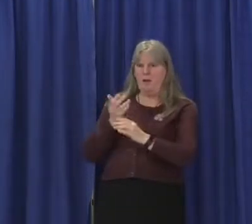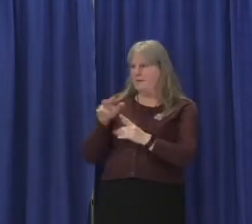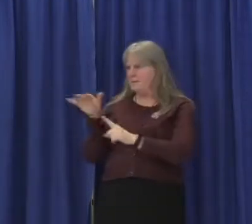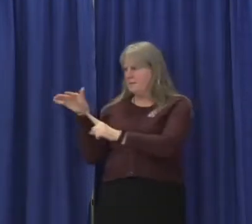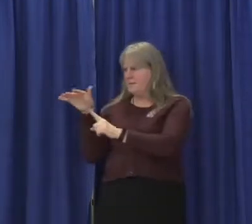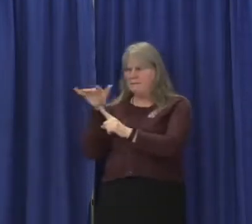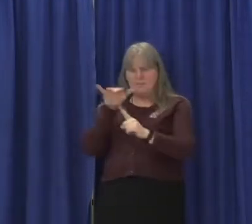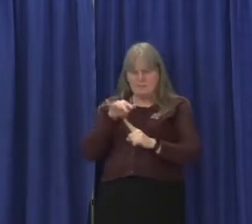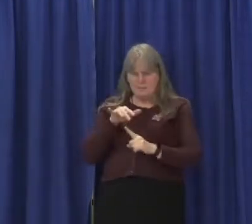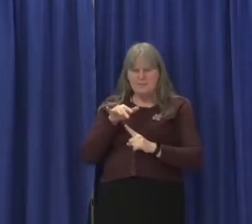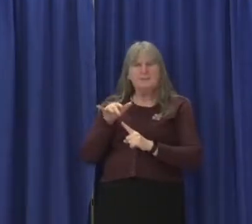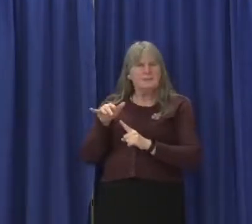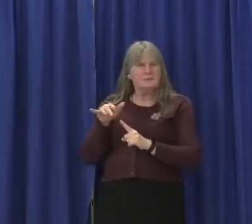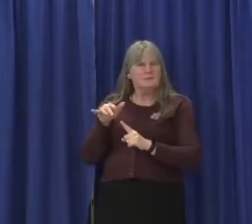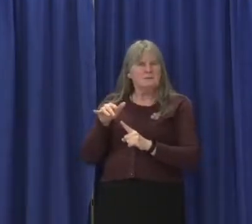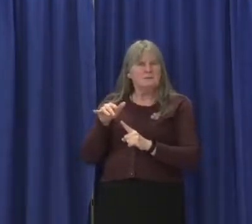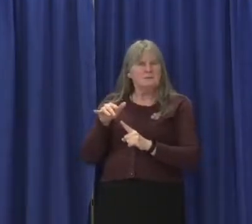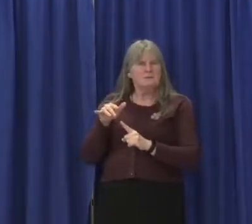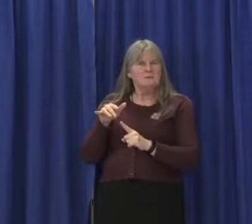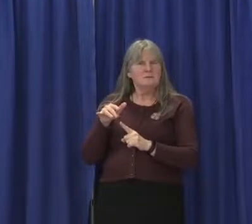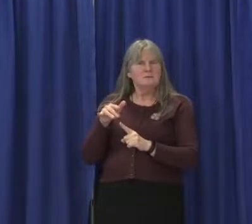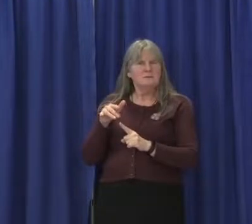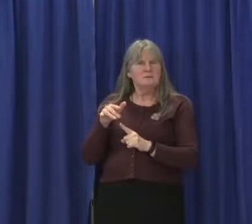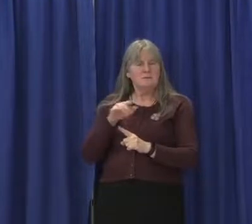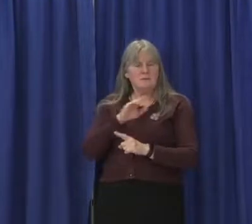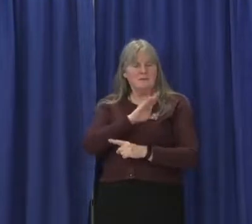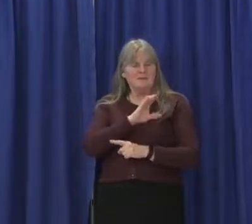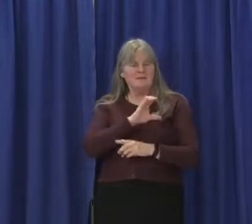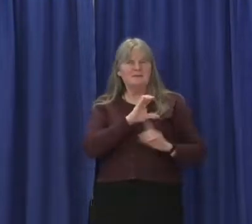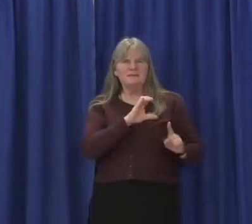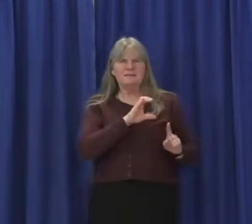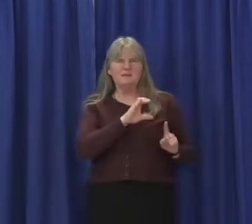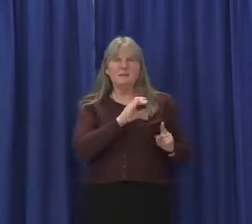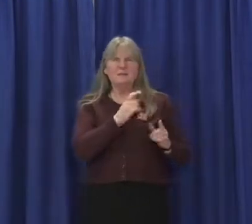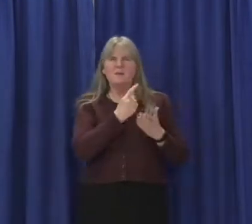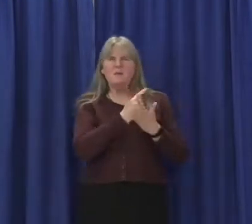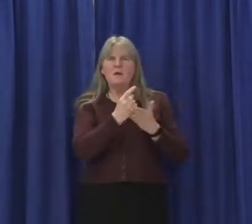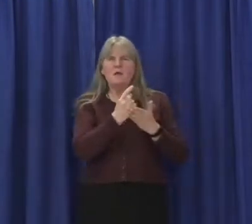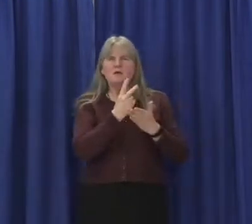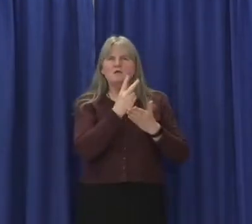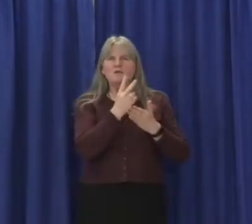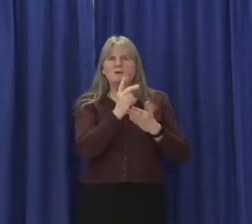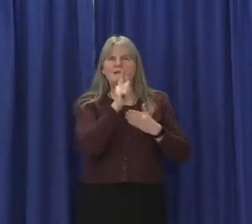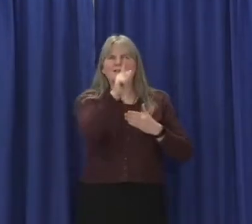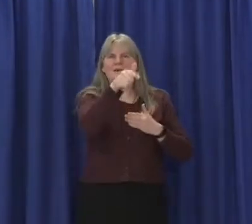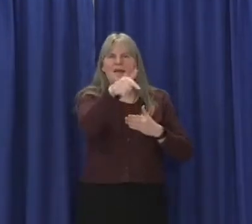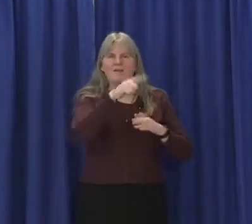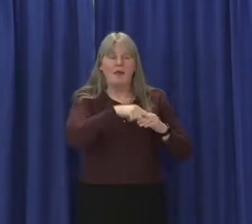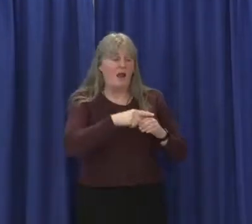I'm looking to BC, that were maybe a week or so behind BC, depending on how things go.